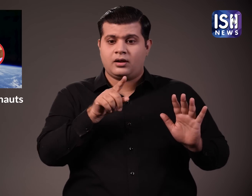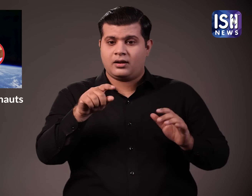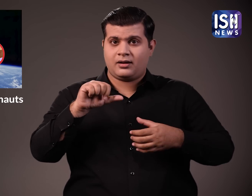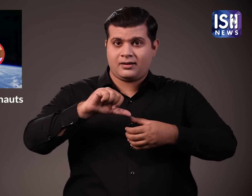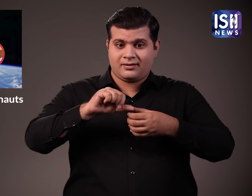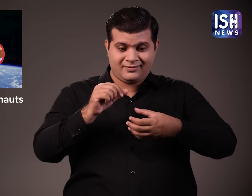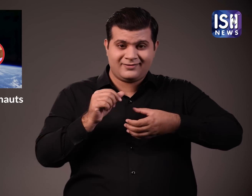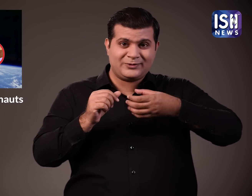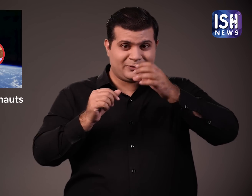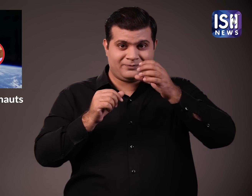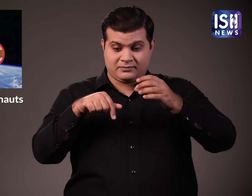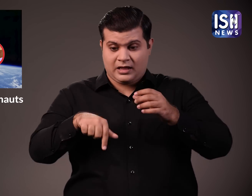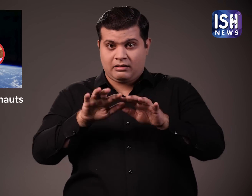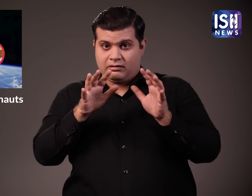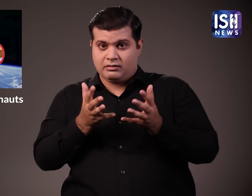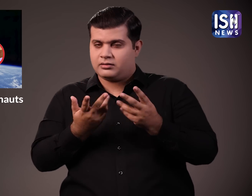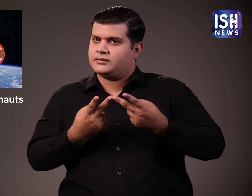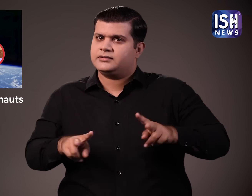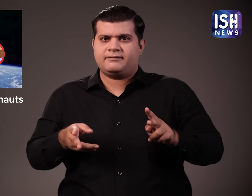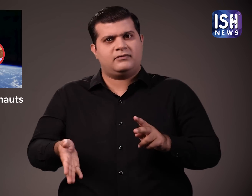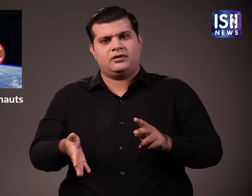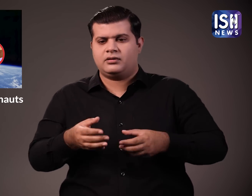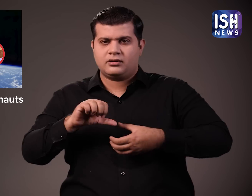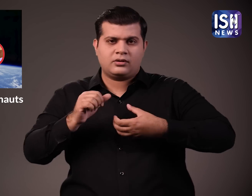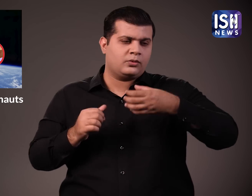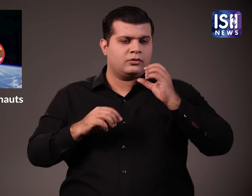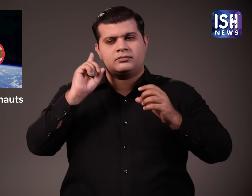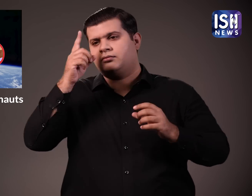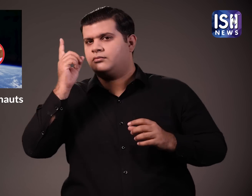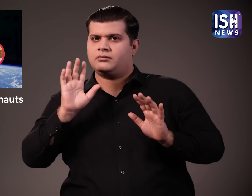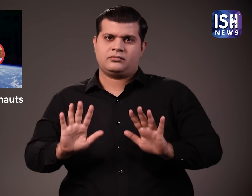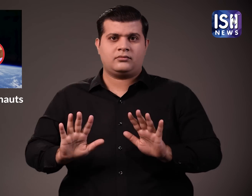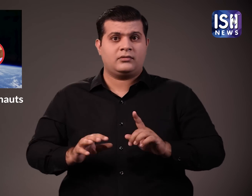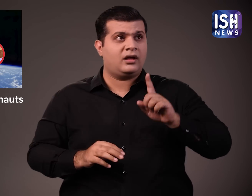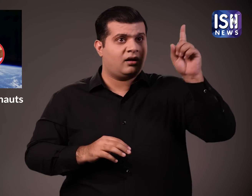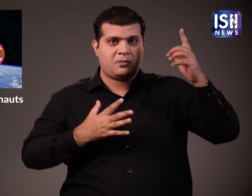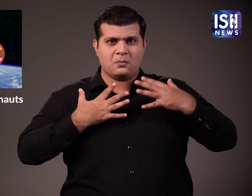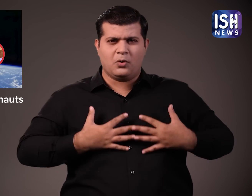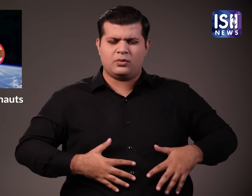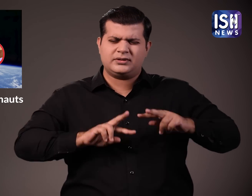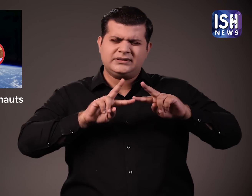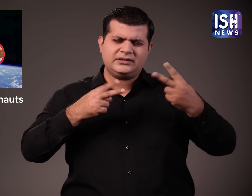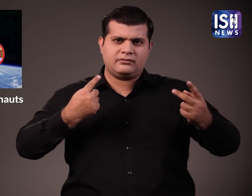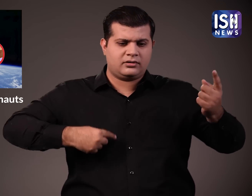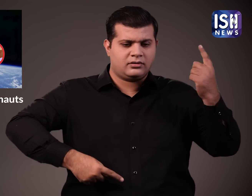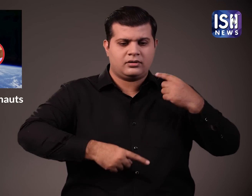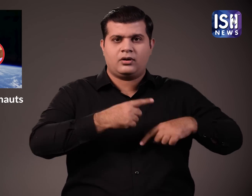Drinking alcohol on Earth makes you intoxicated. But in space your body reacts differently.